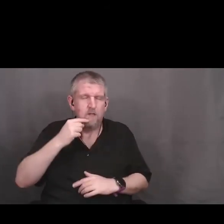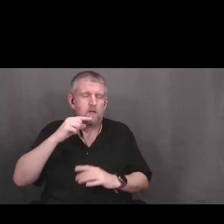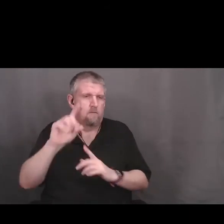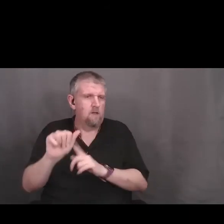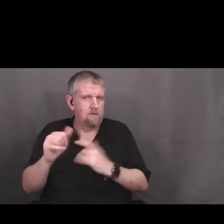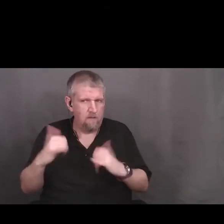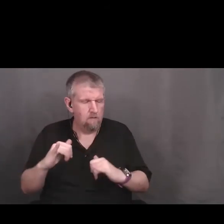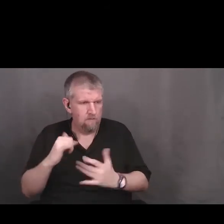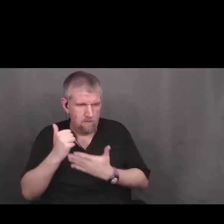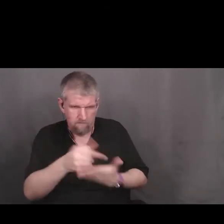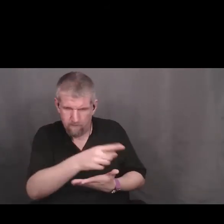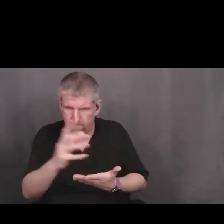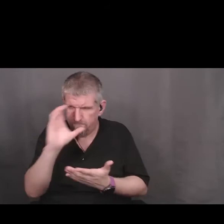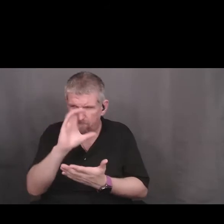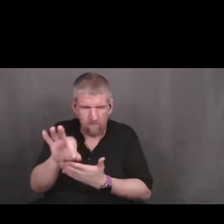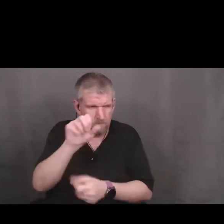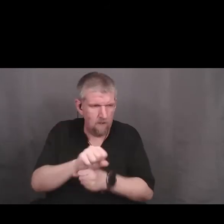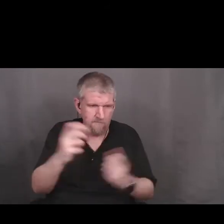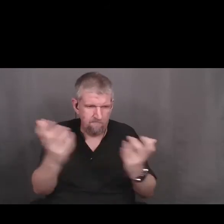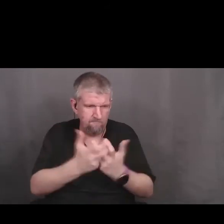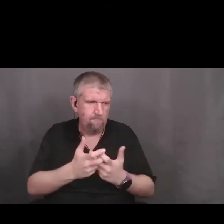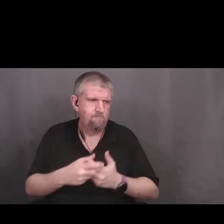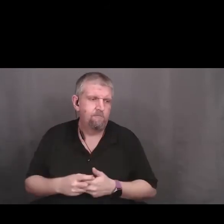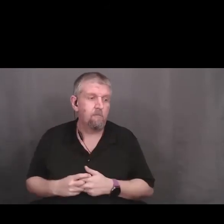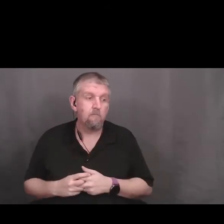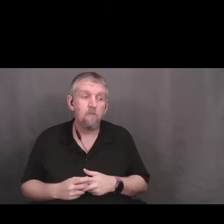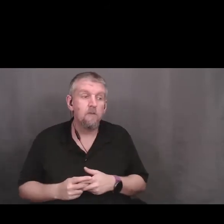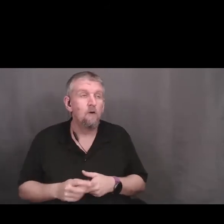And then, well making sure that individual disabilities